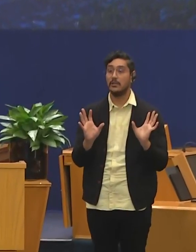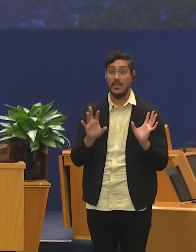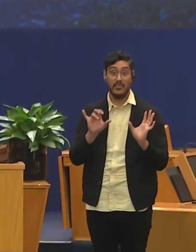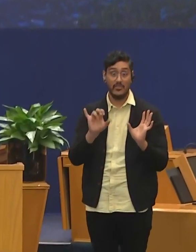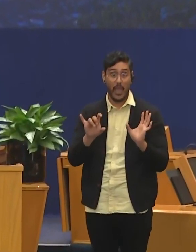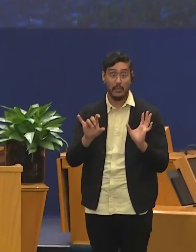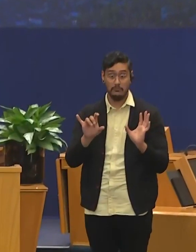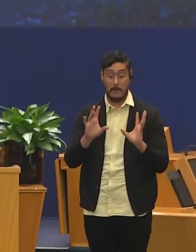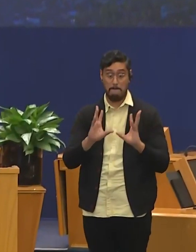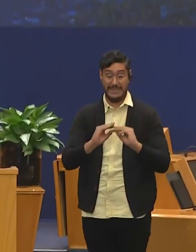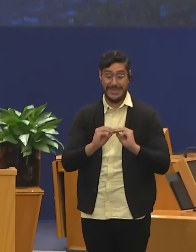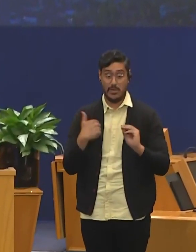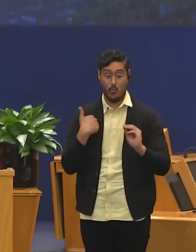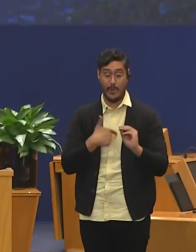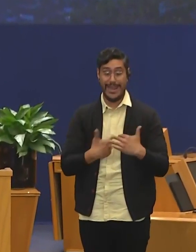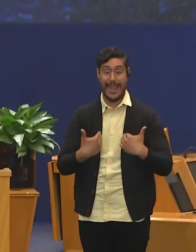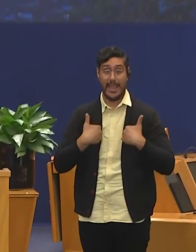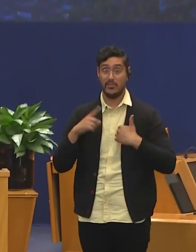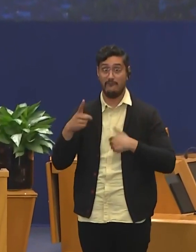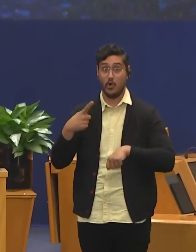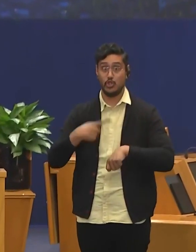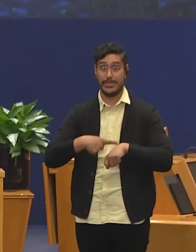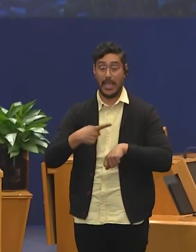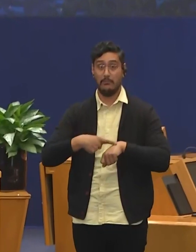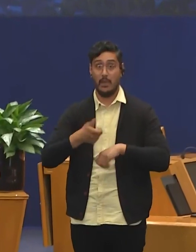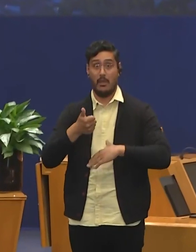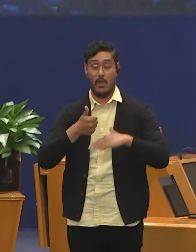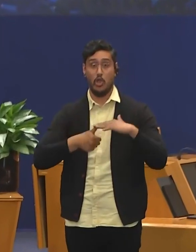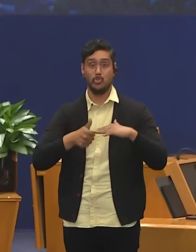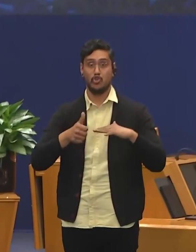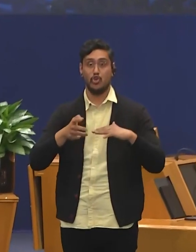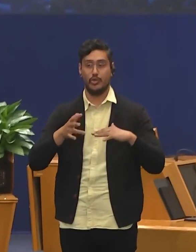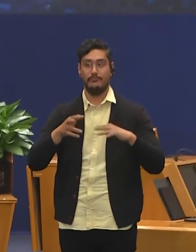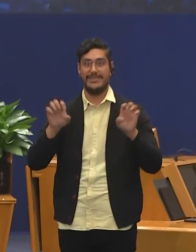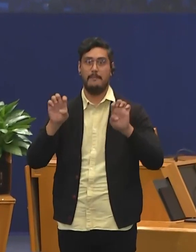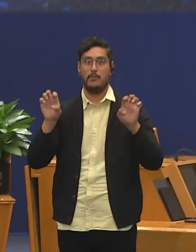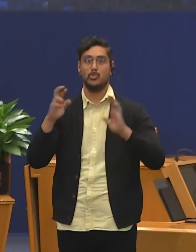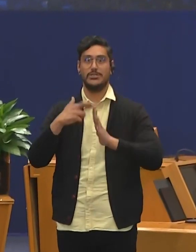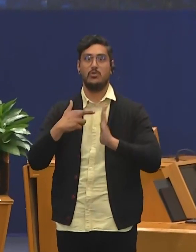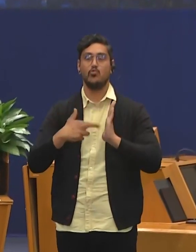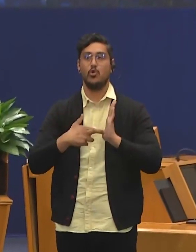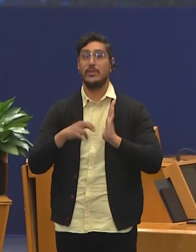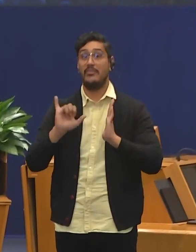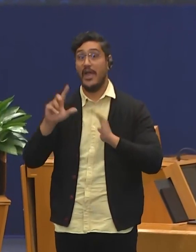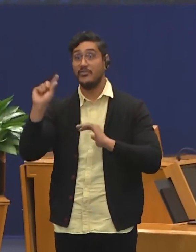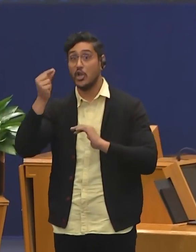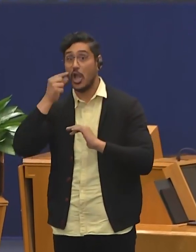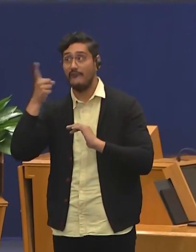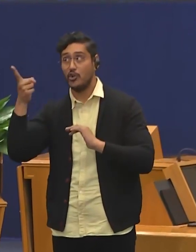I JUST WANT TO CLARIFY THAT THE INITIAL MEETING THAT WE HELD THE